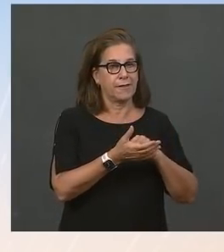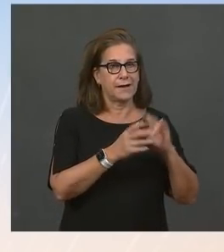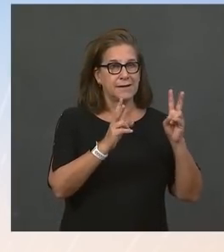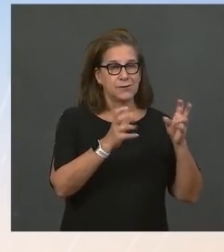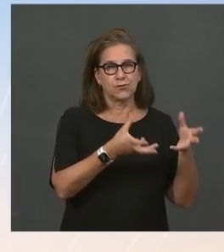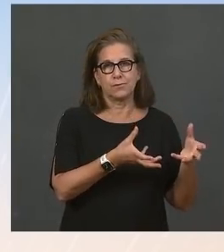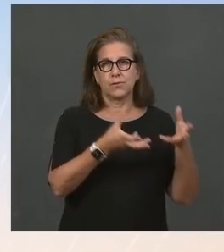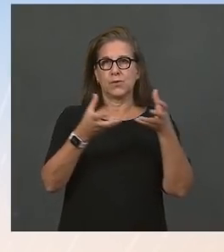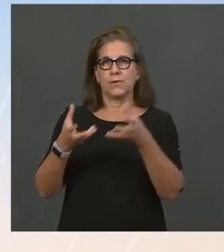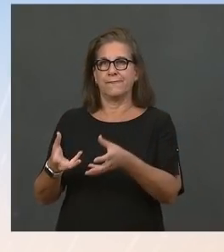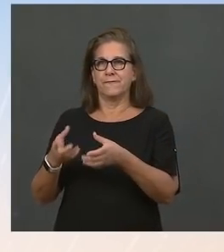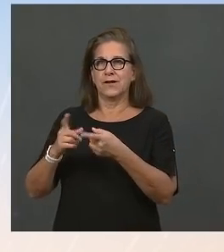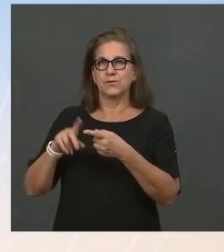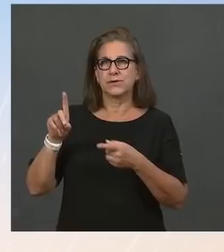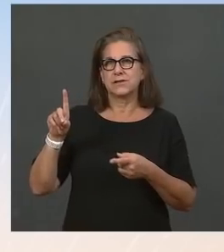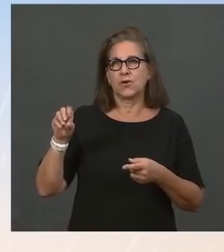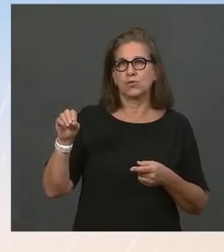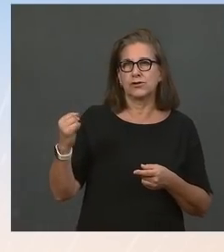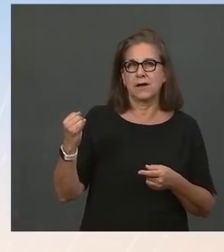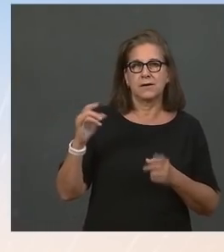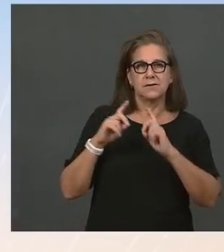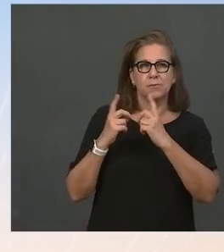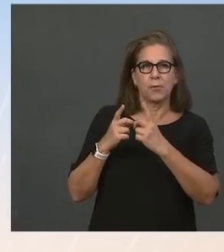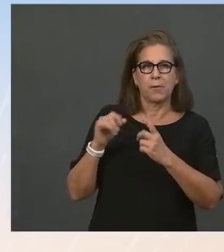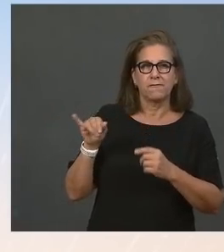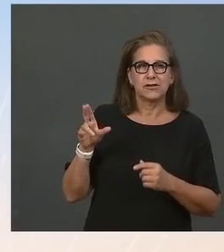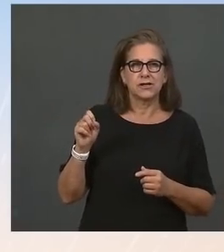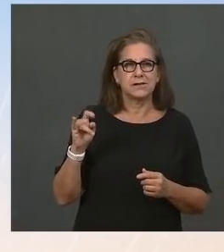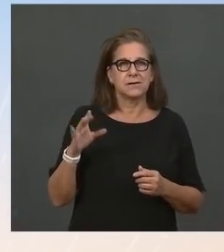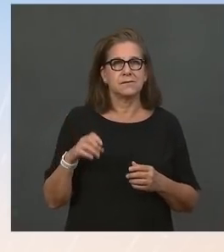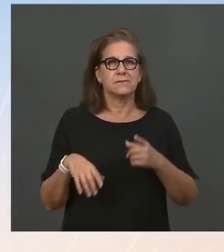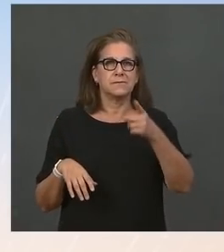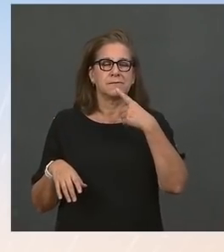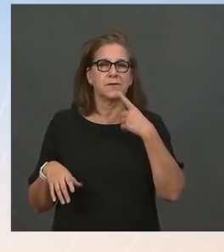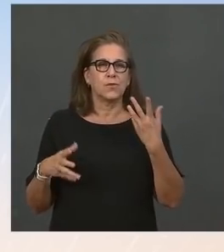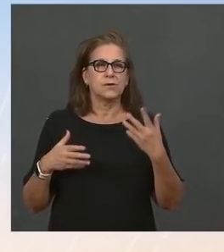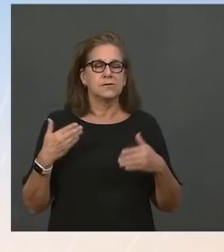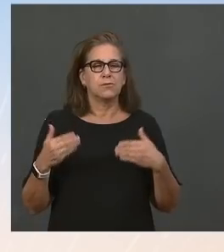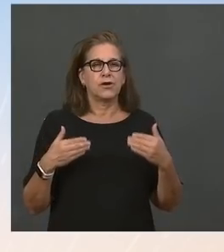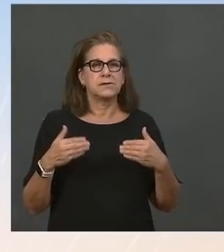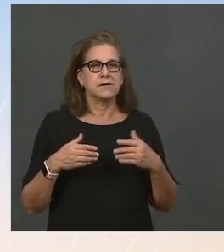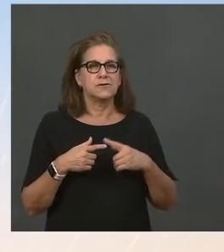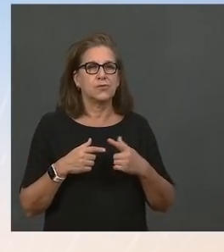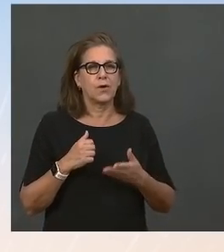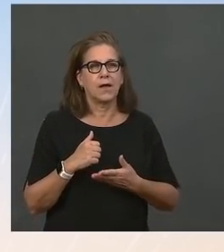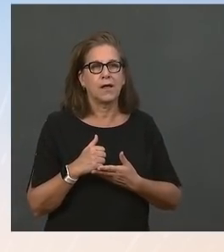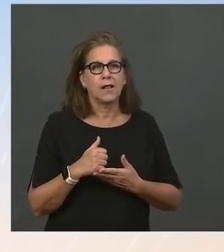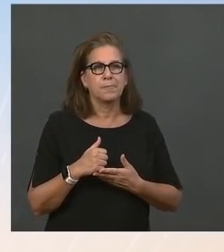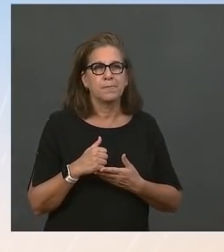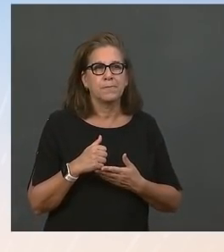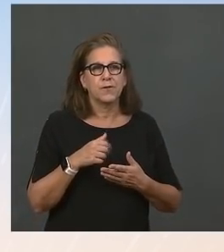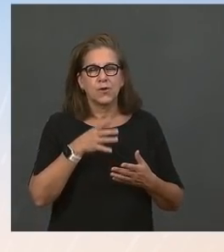what process takes place behind closed doors here at the White House to help look out for the women in that state? Ms. Psaki: Again, as you know, the Gender Policy Council